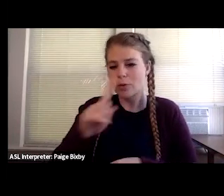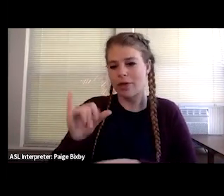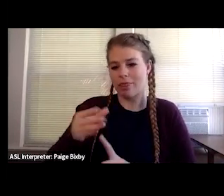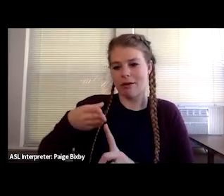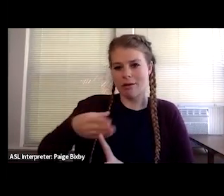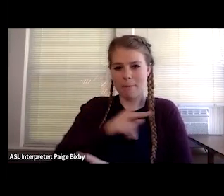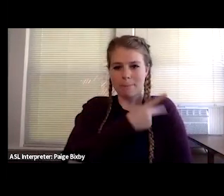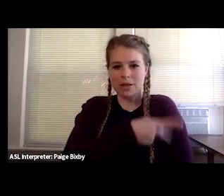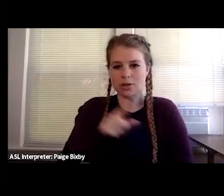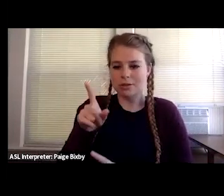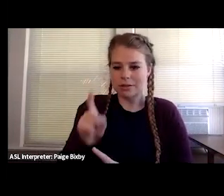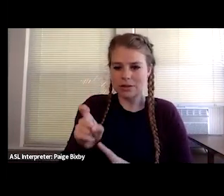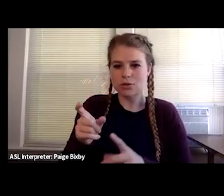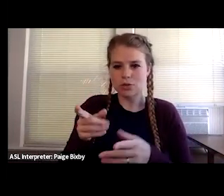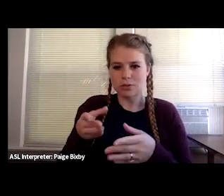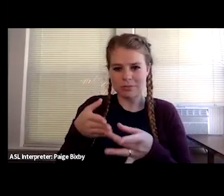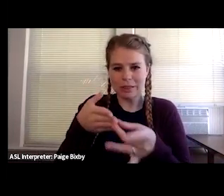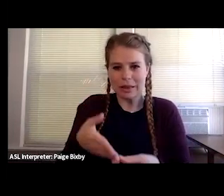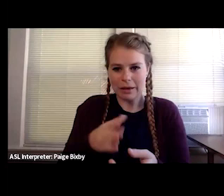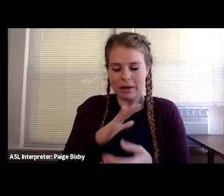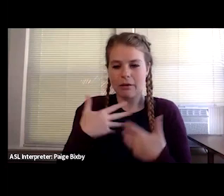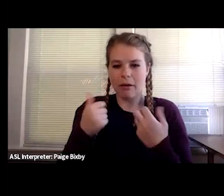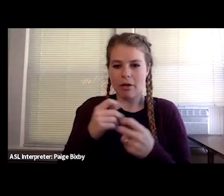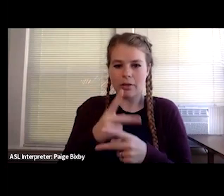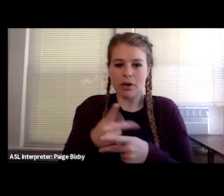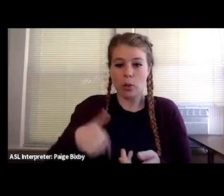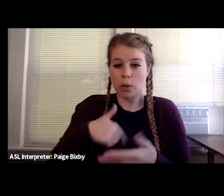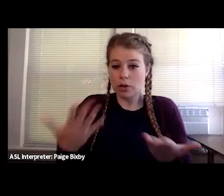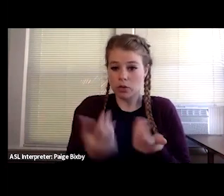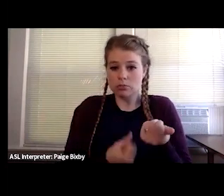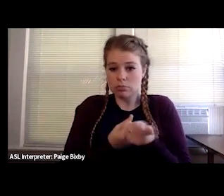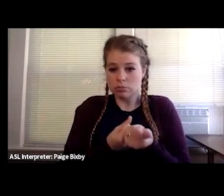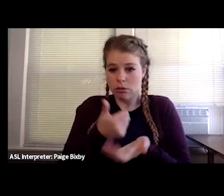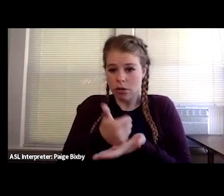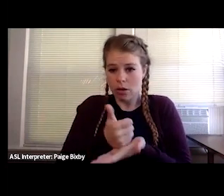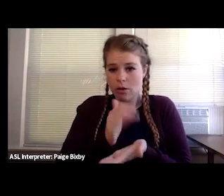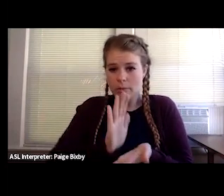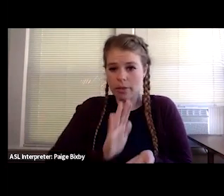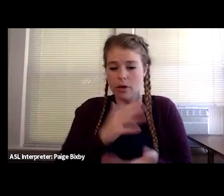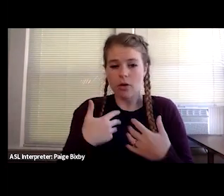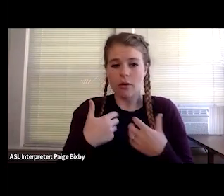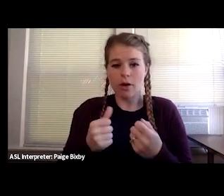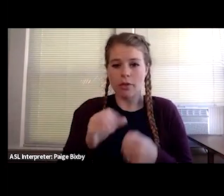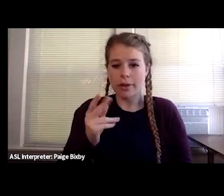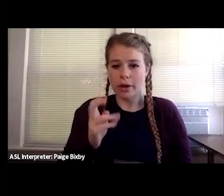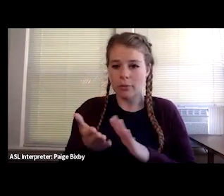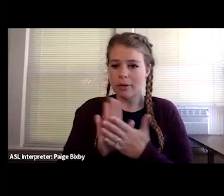This is, you know, we're here to support the patient's desires, and we're here to make their healthcare, you know, accessible and available to them.